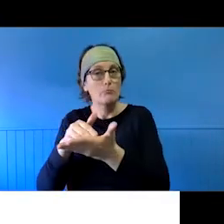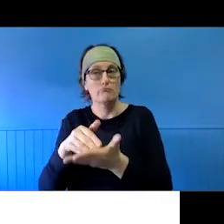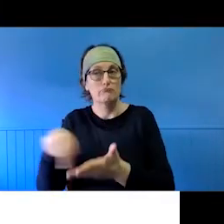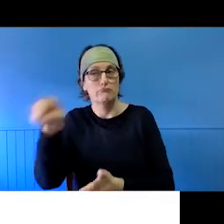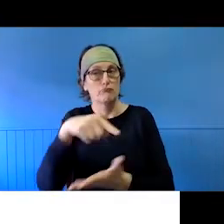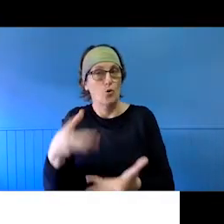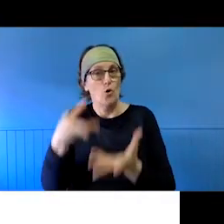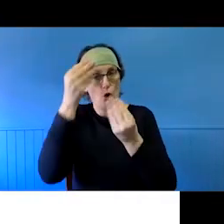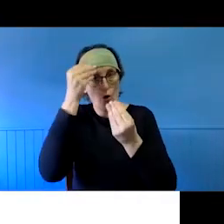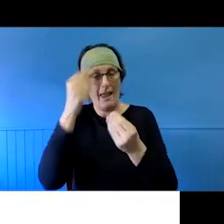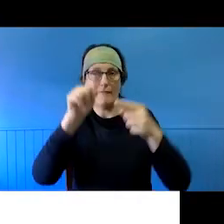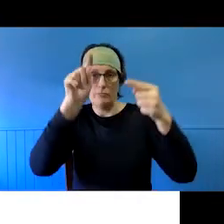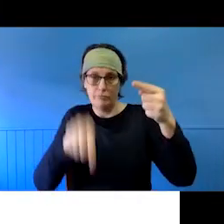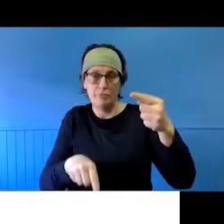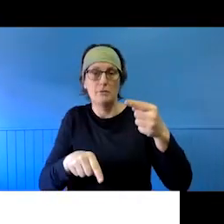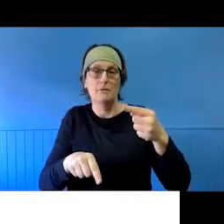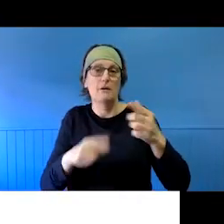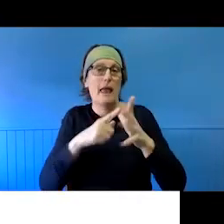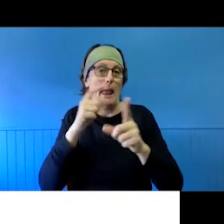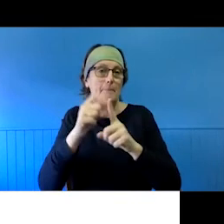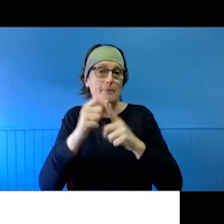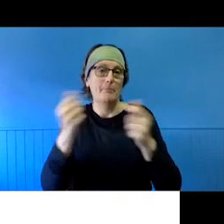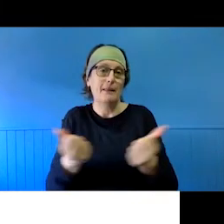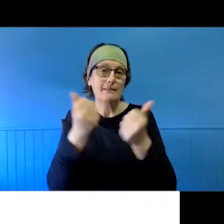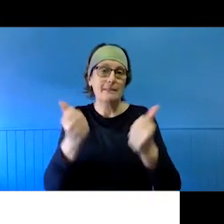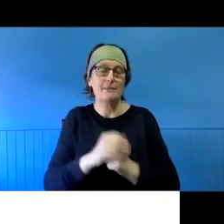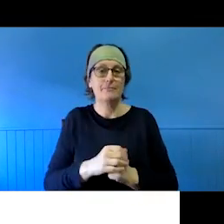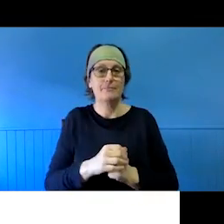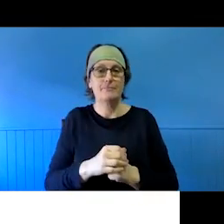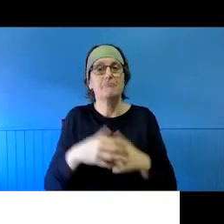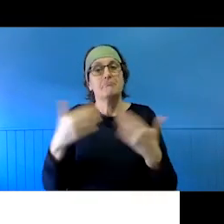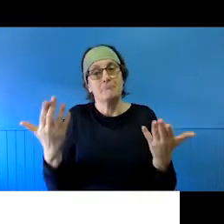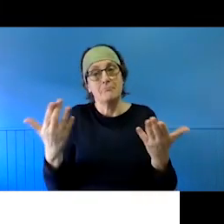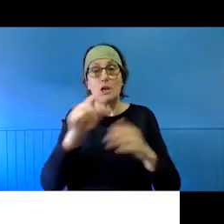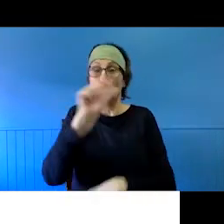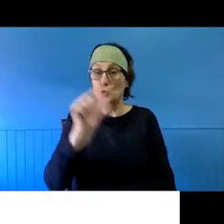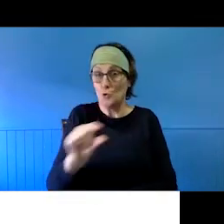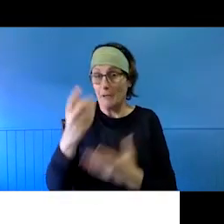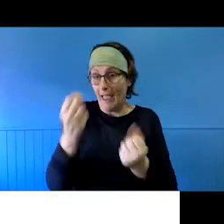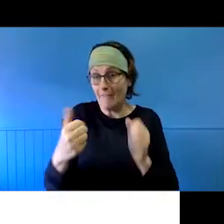A few apps are listed here. The obvious we're using is Zoom. You